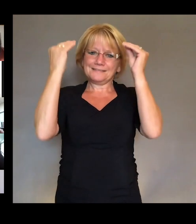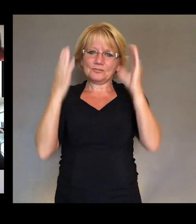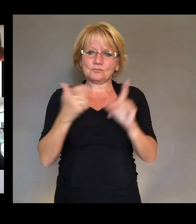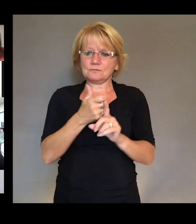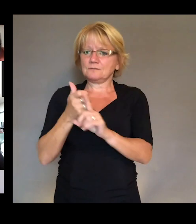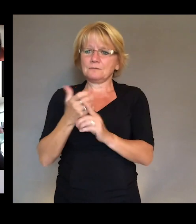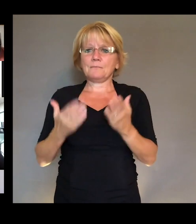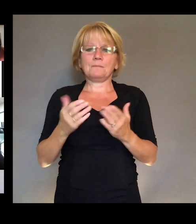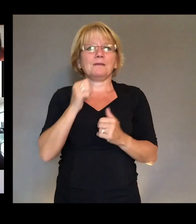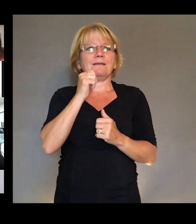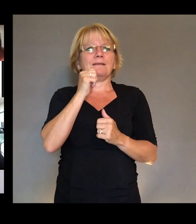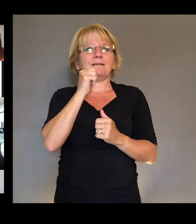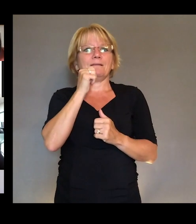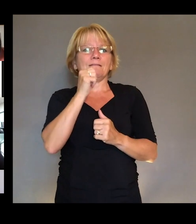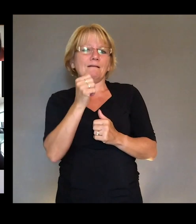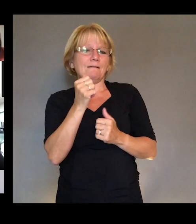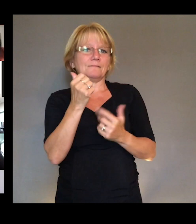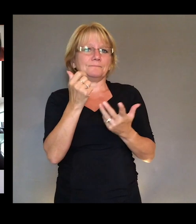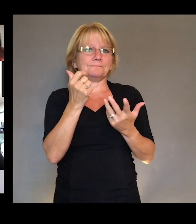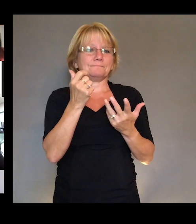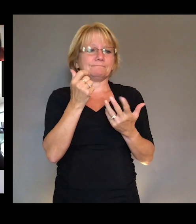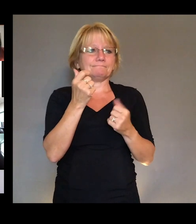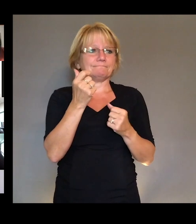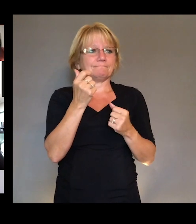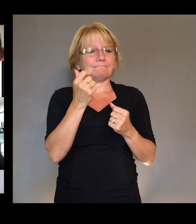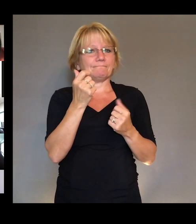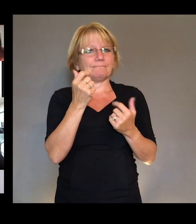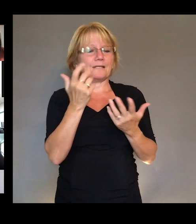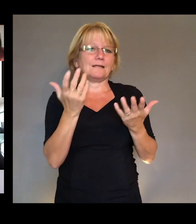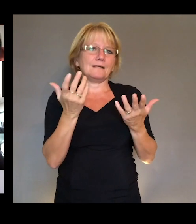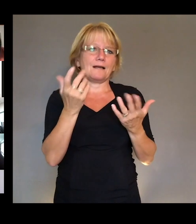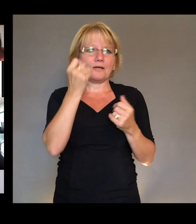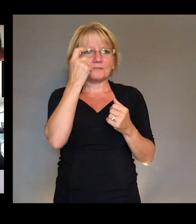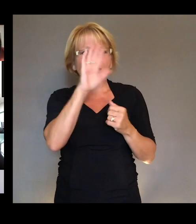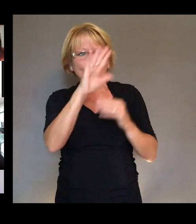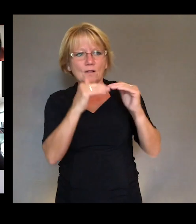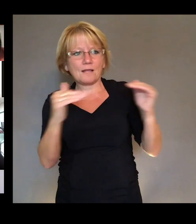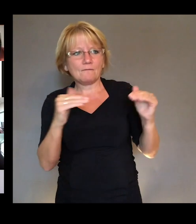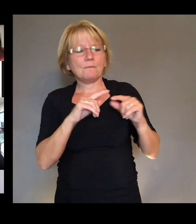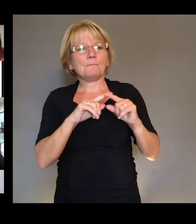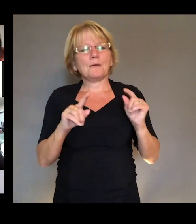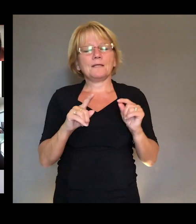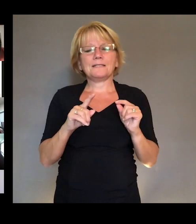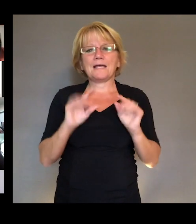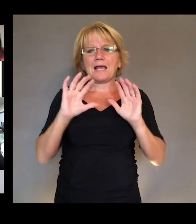may not have an understanding whether, what level you are, how can teachers on unconscious bias